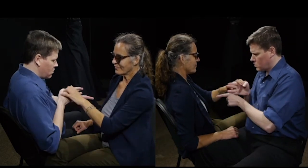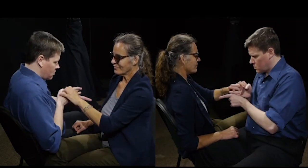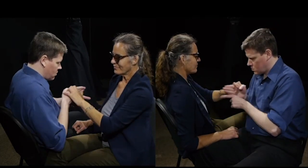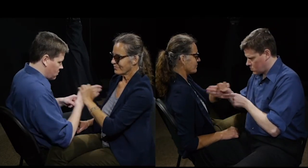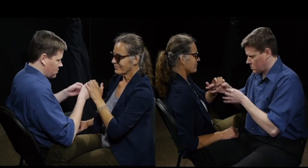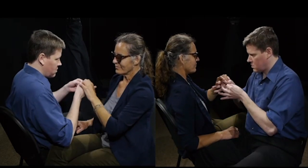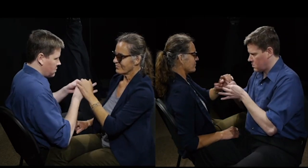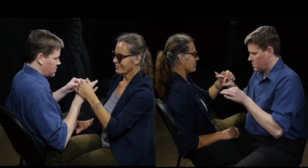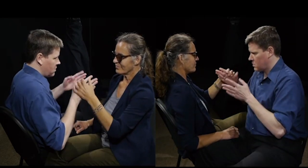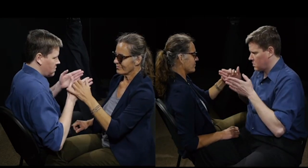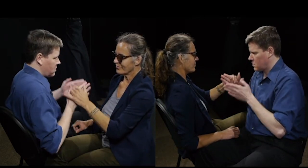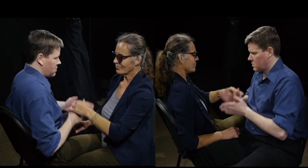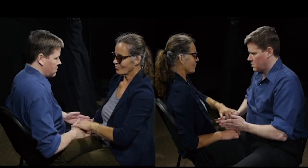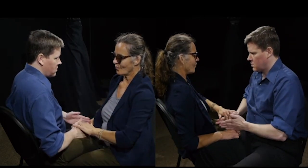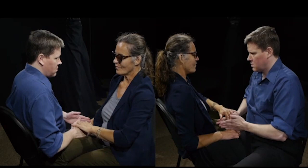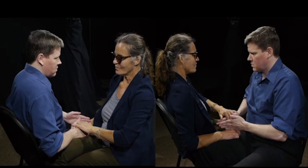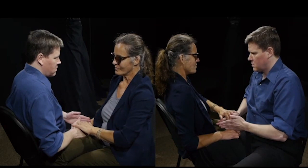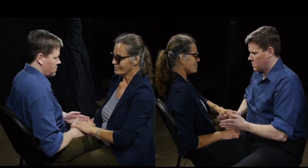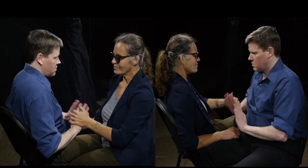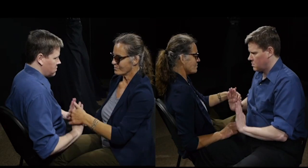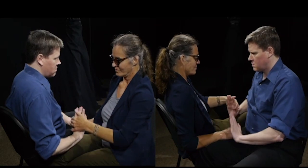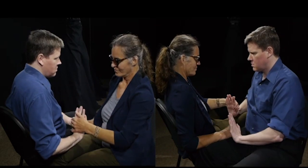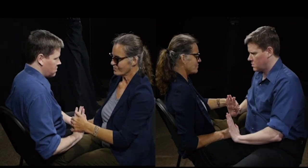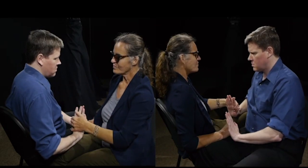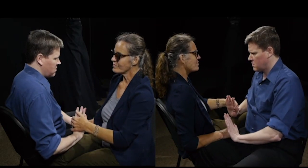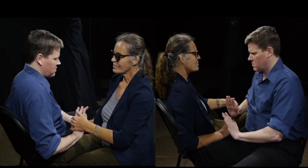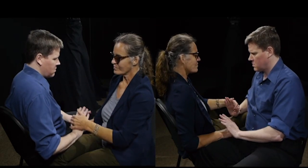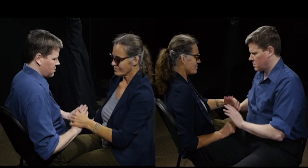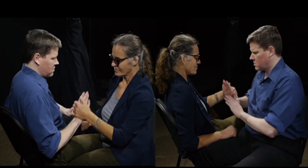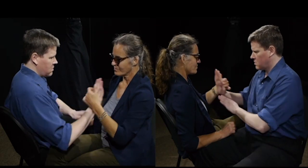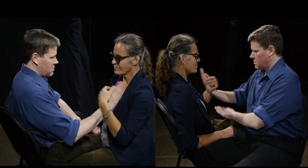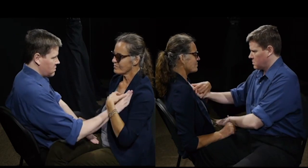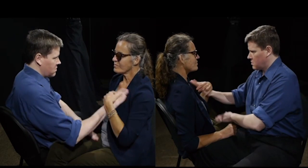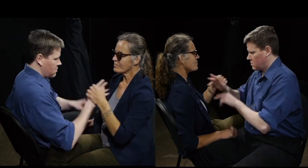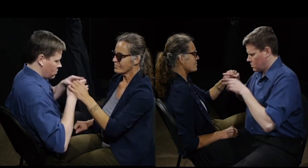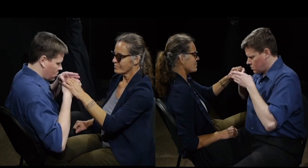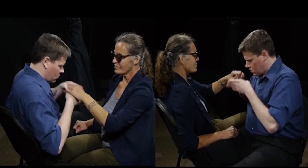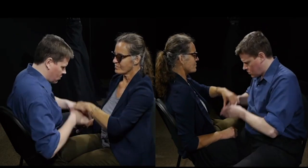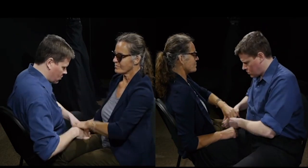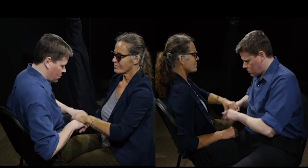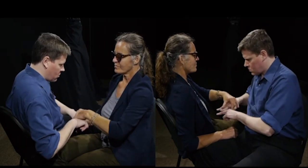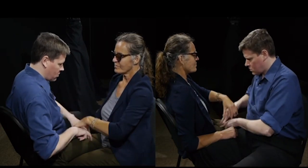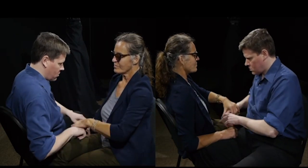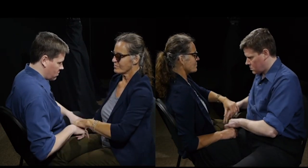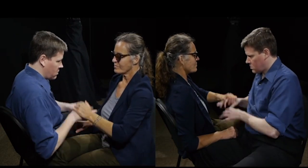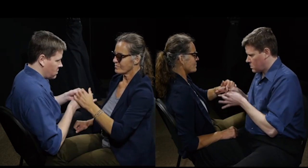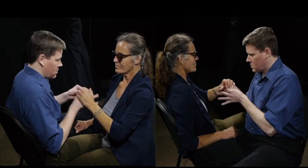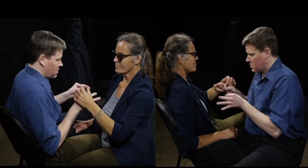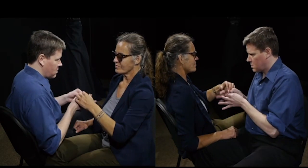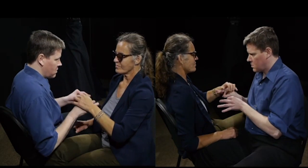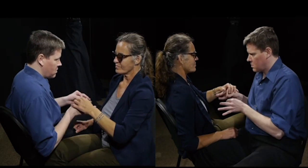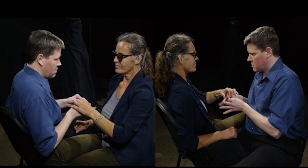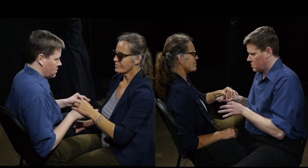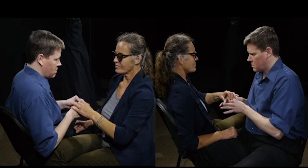Dr. Brentari is an expert on the internal structures of language. Working together, Terra and Diane have uncovered